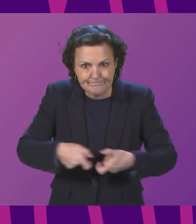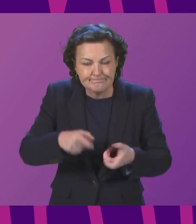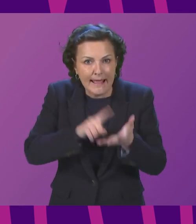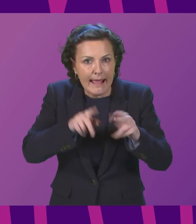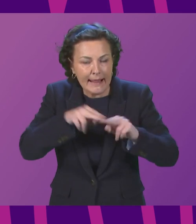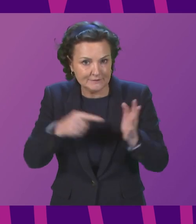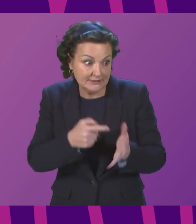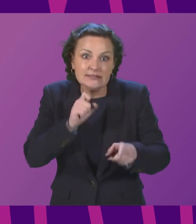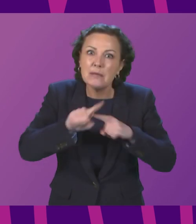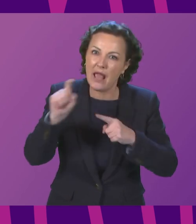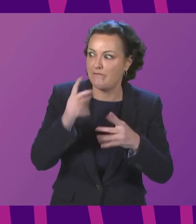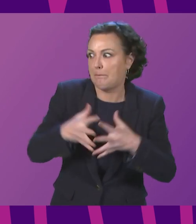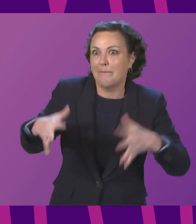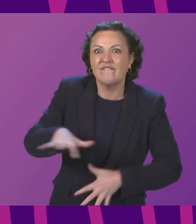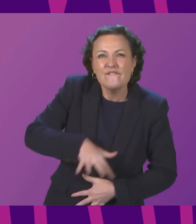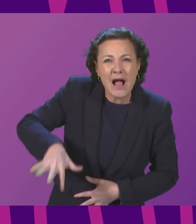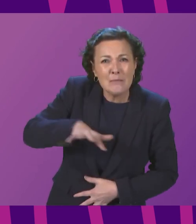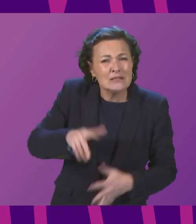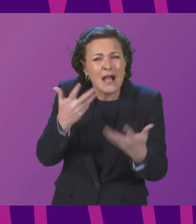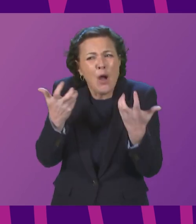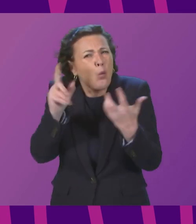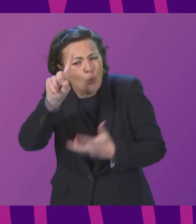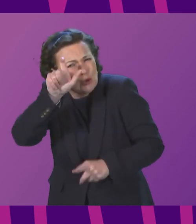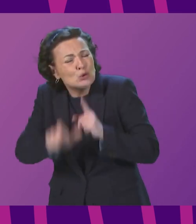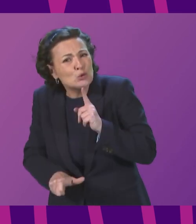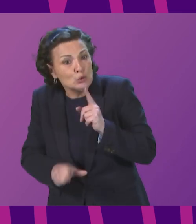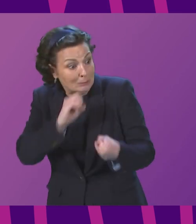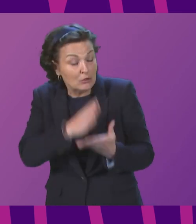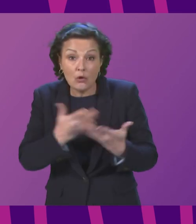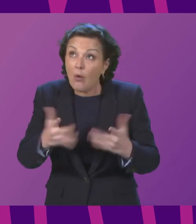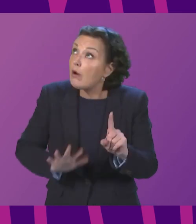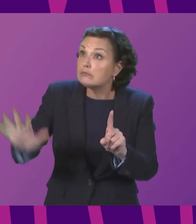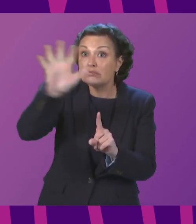to ensure that supply is available in every area so that everyone can play their part